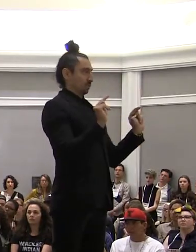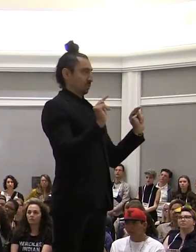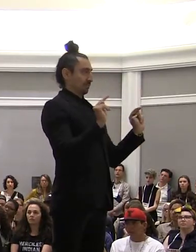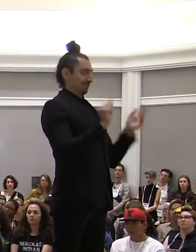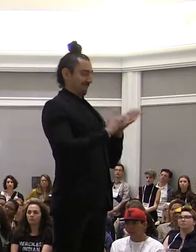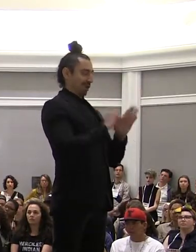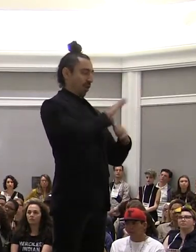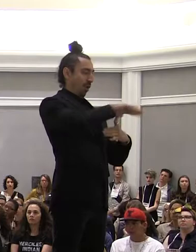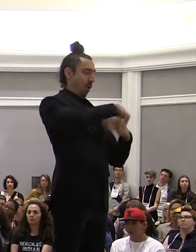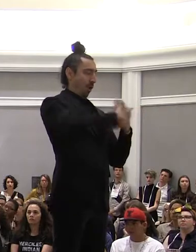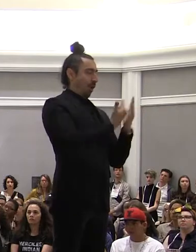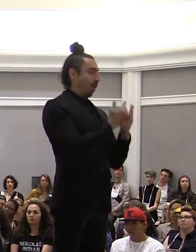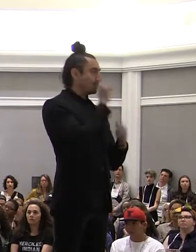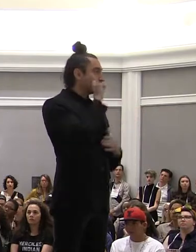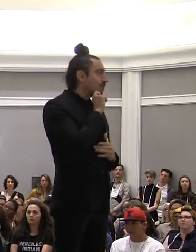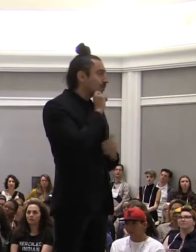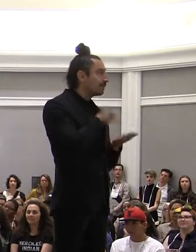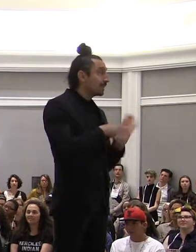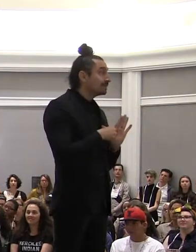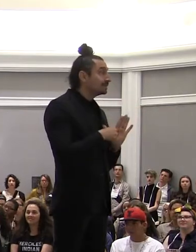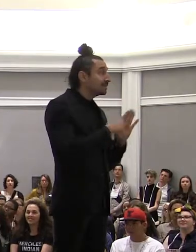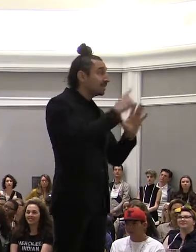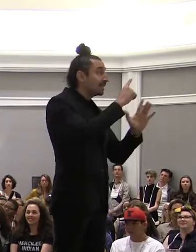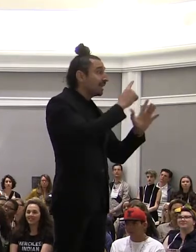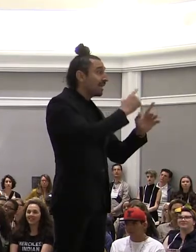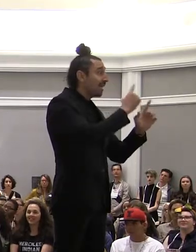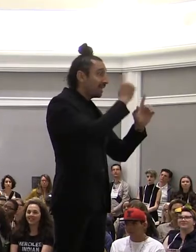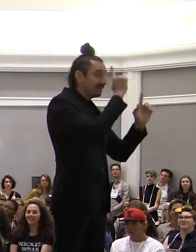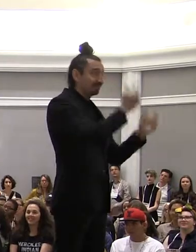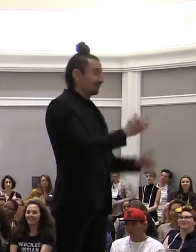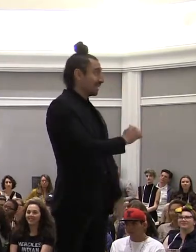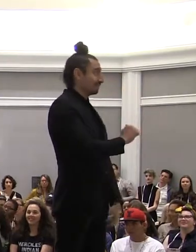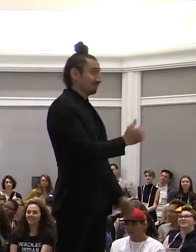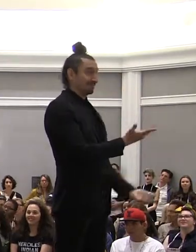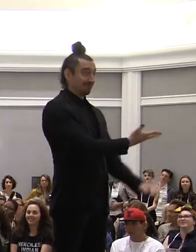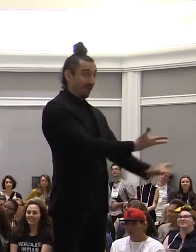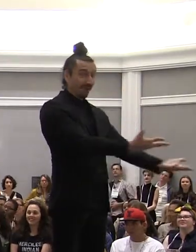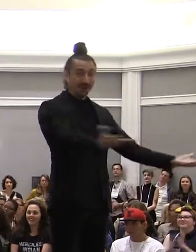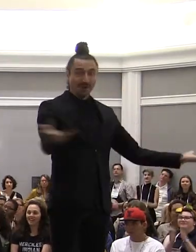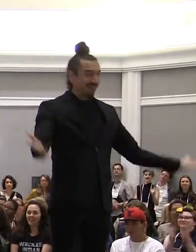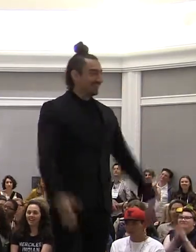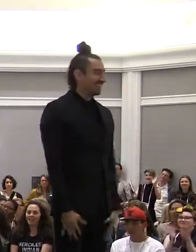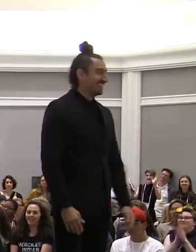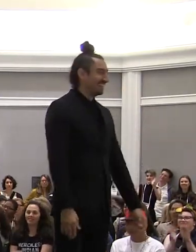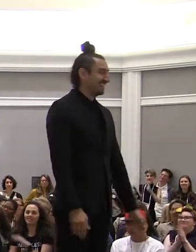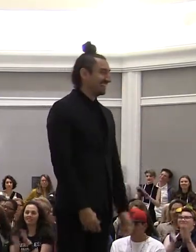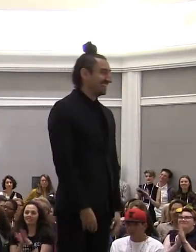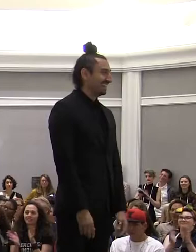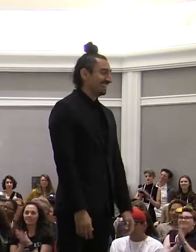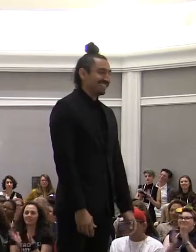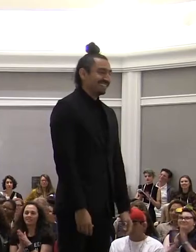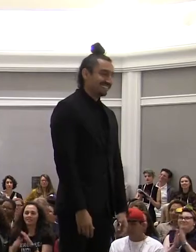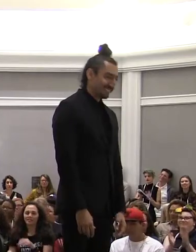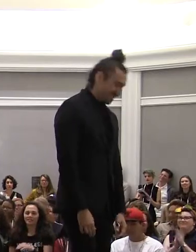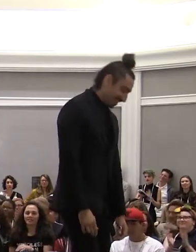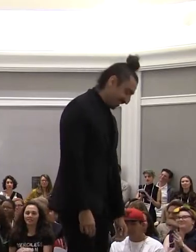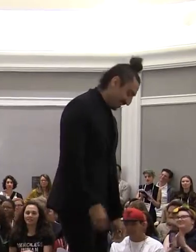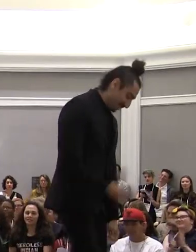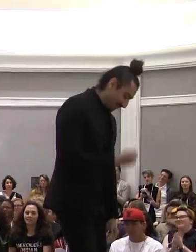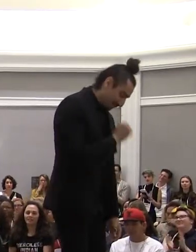That means they're for you. For all of you. Yeah! (clapping)